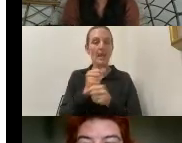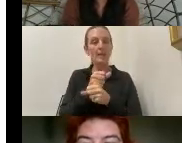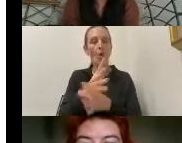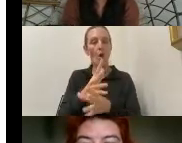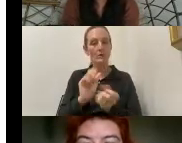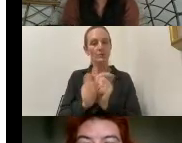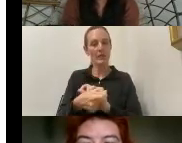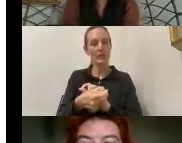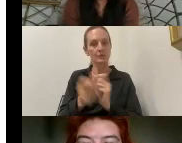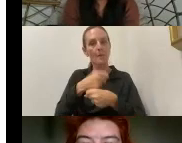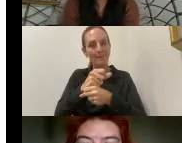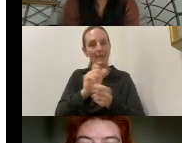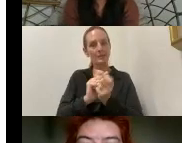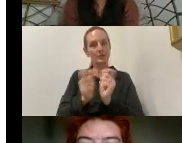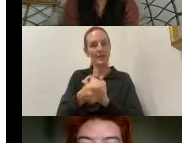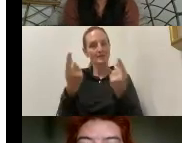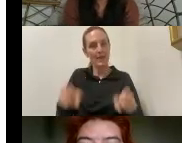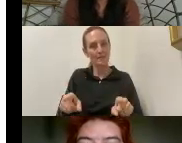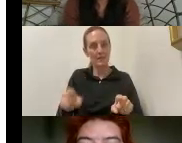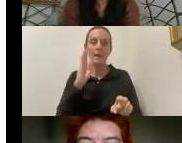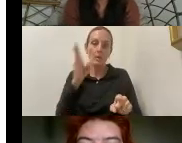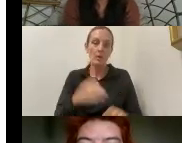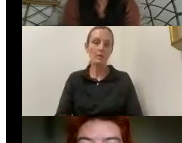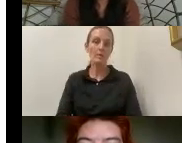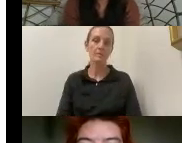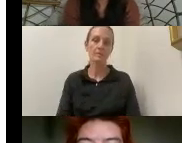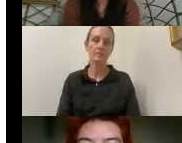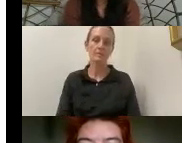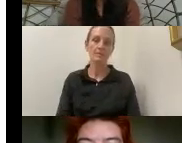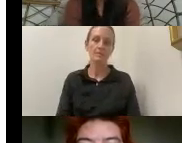and we will.